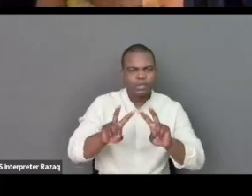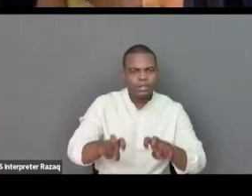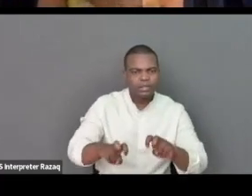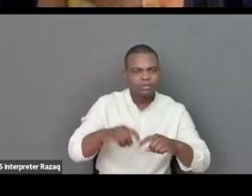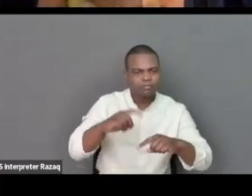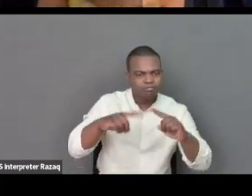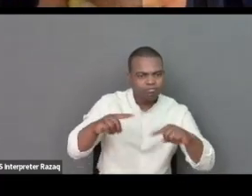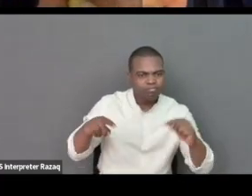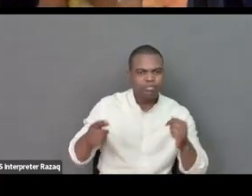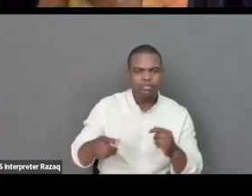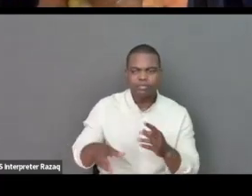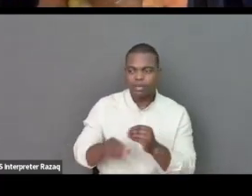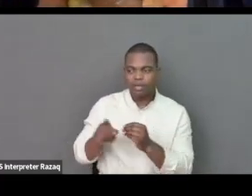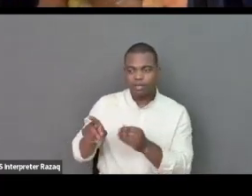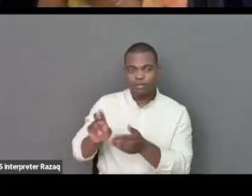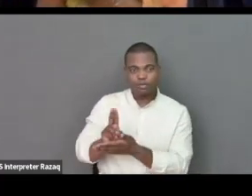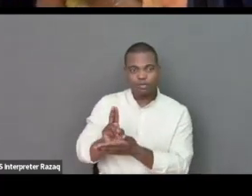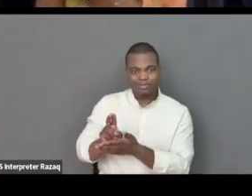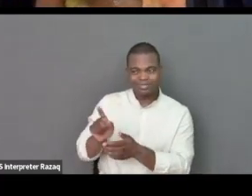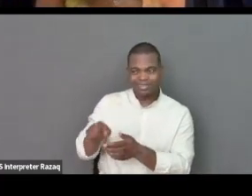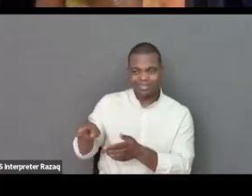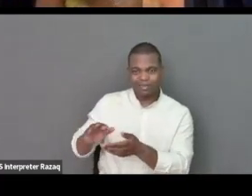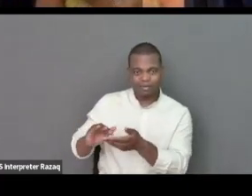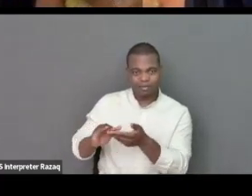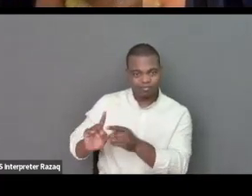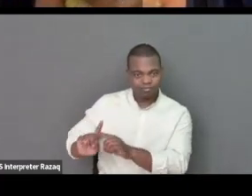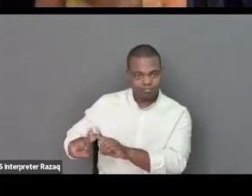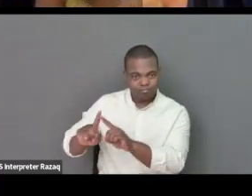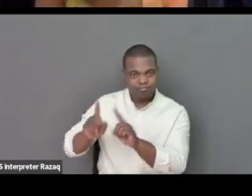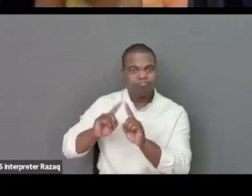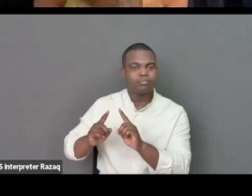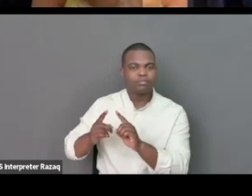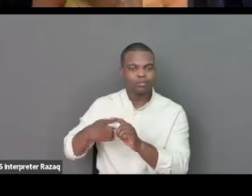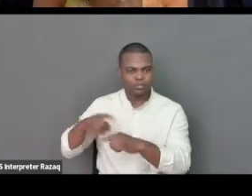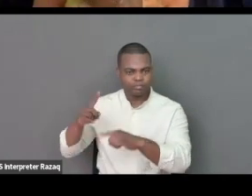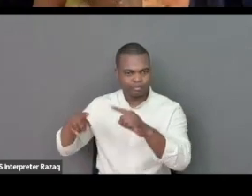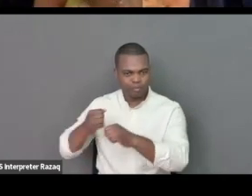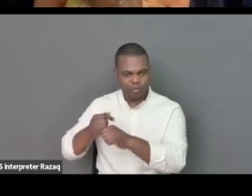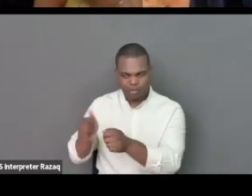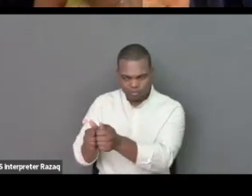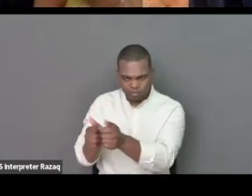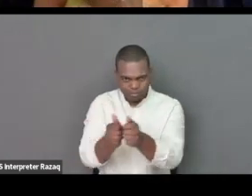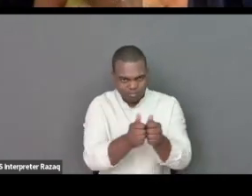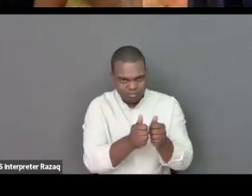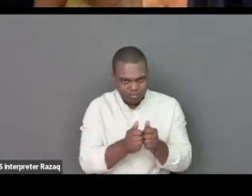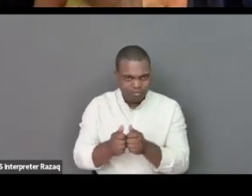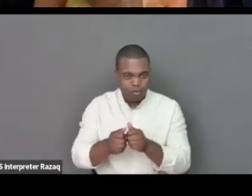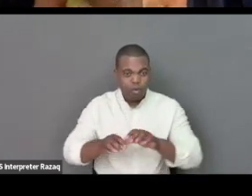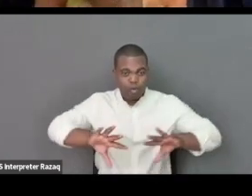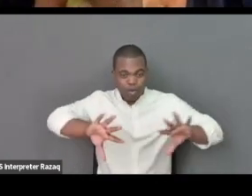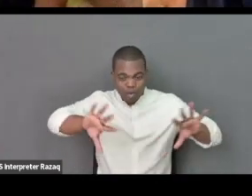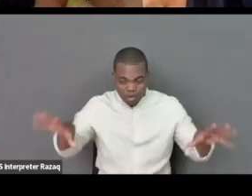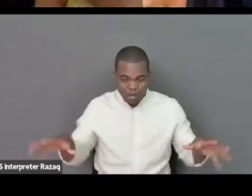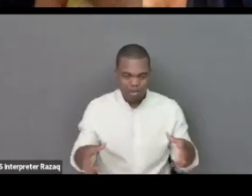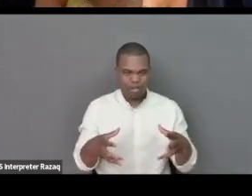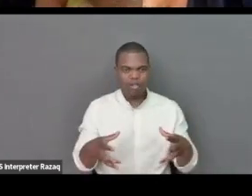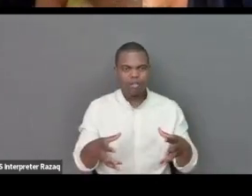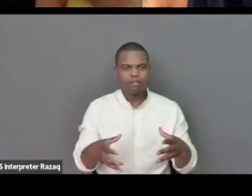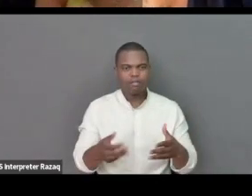stakeholders work together, then our experience is that we can really make a change, and that is what we strive for in the research that